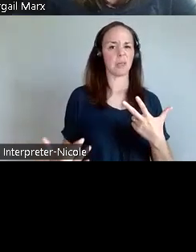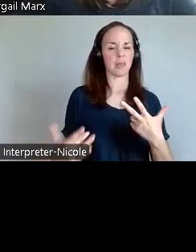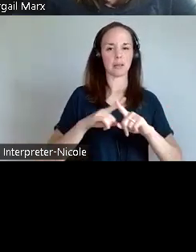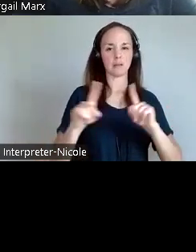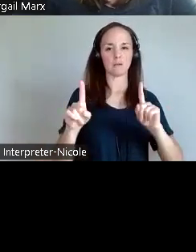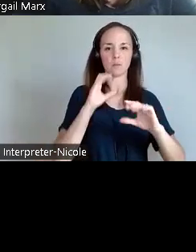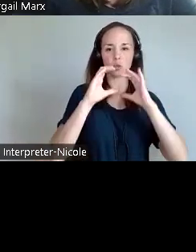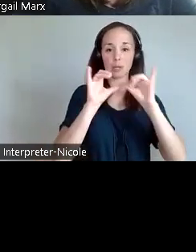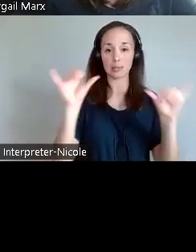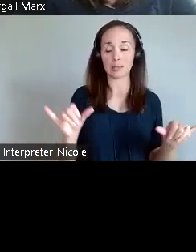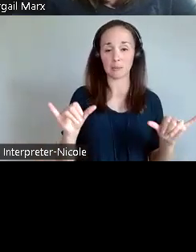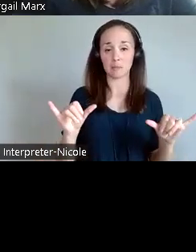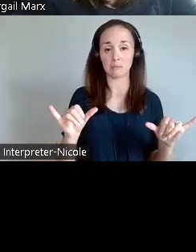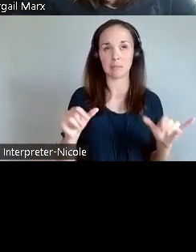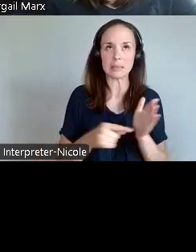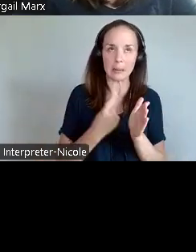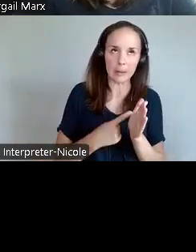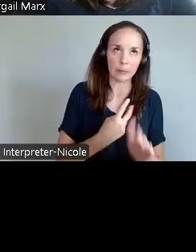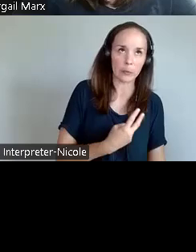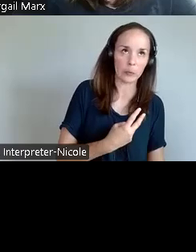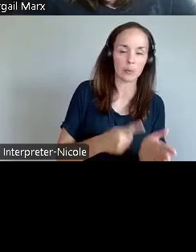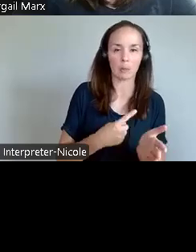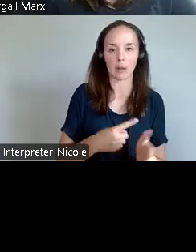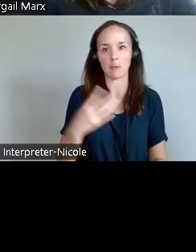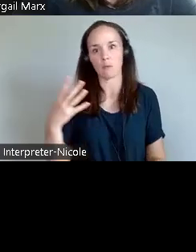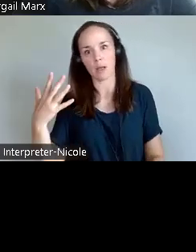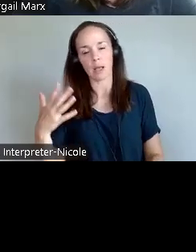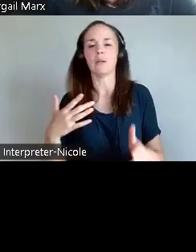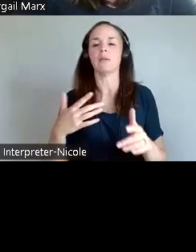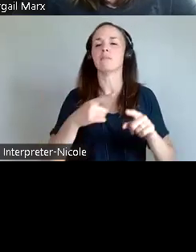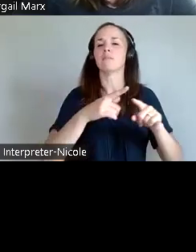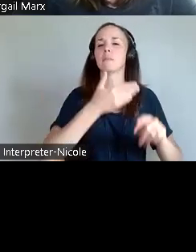This can vary, but I think kind of standard practice is to try at least three so you